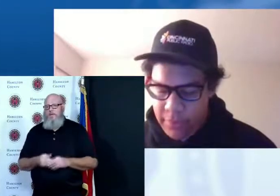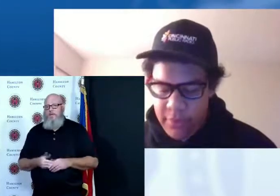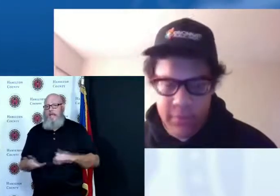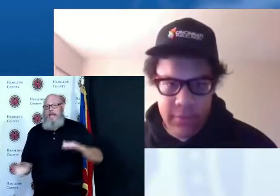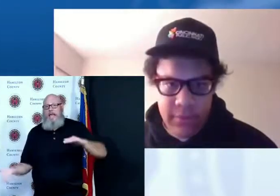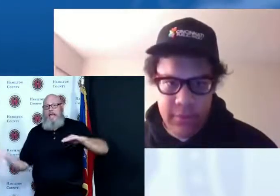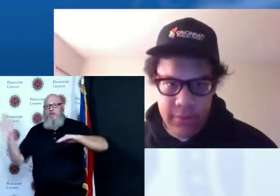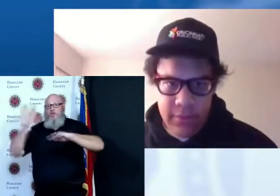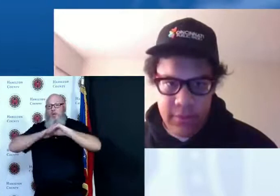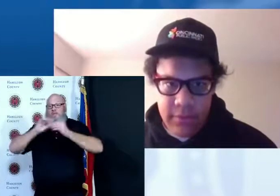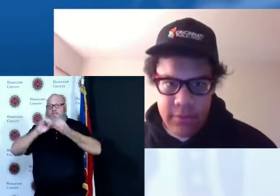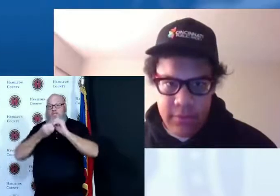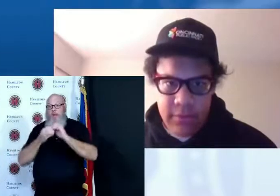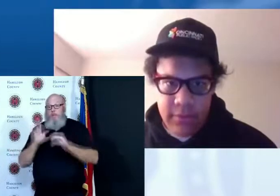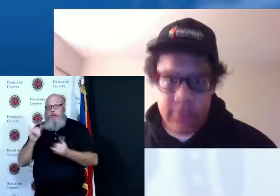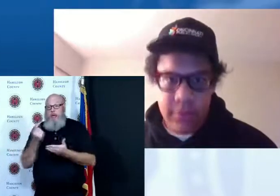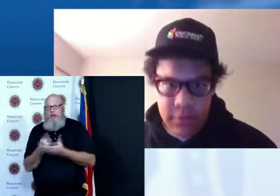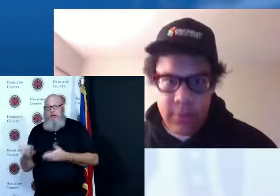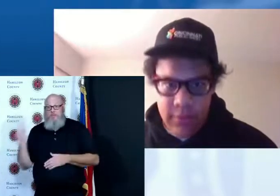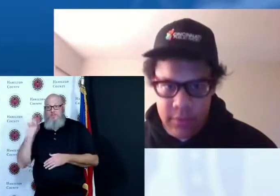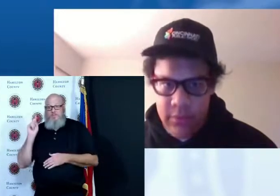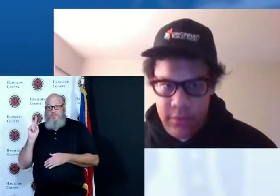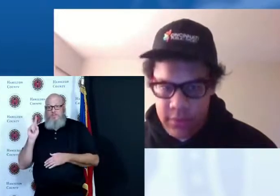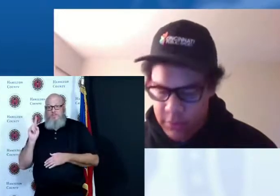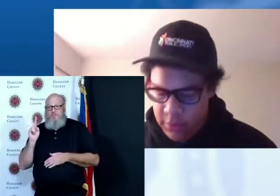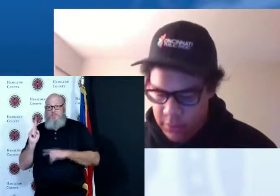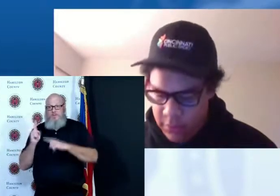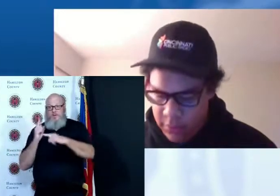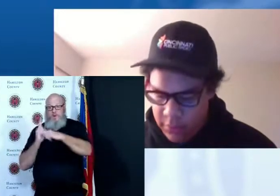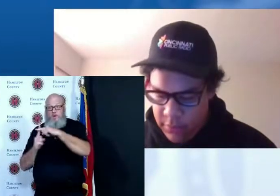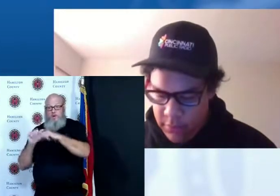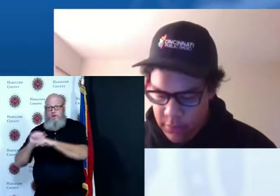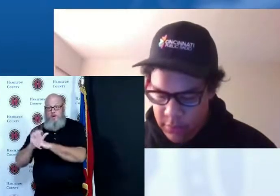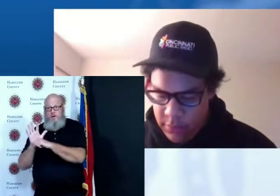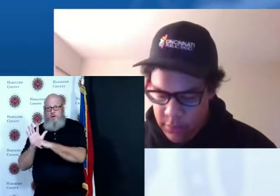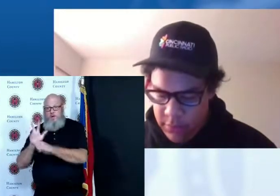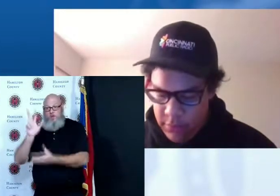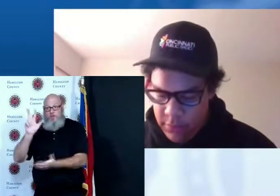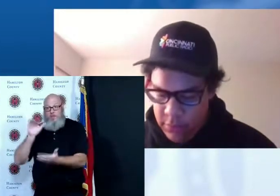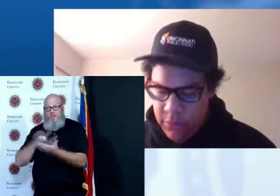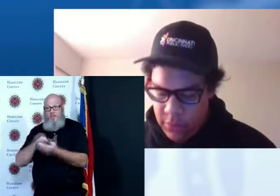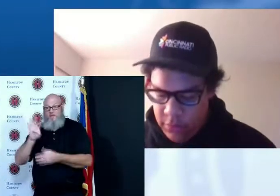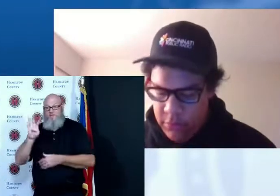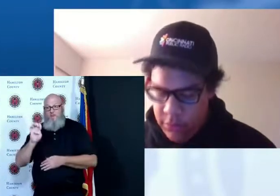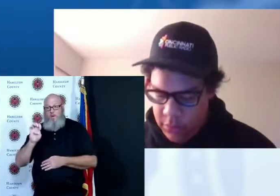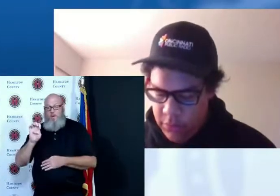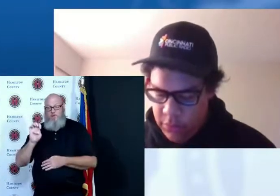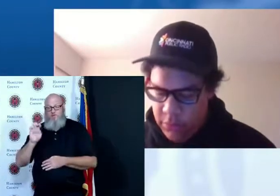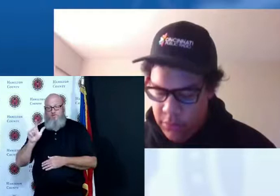week related to positive cases is three thousand four hundred and twenty eight the increase for